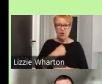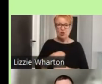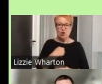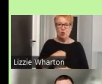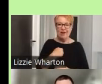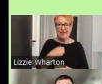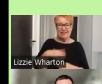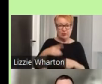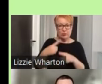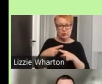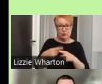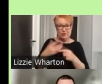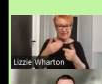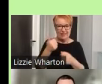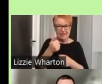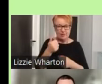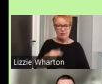So, I'm about to finish.